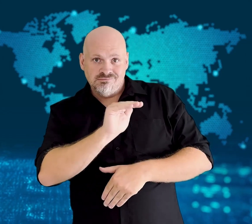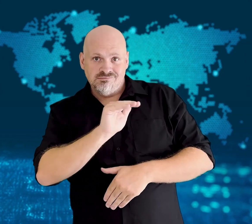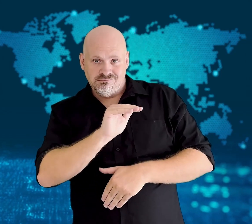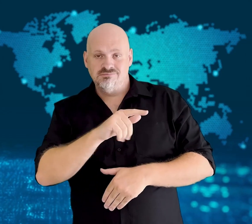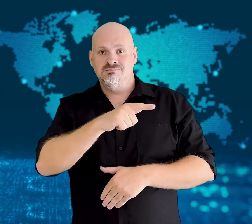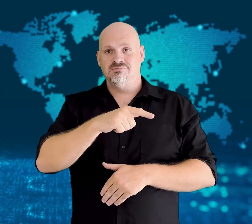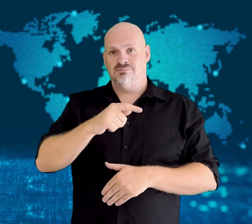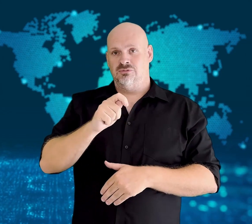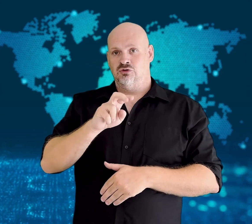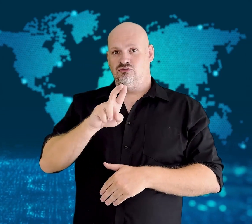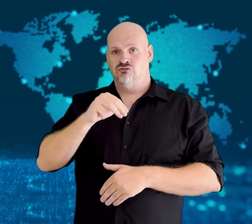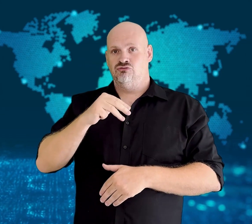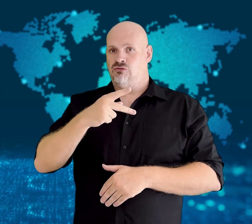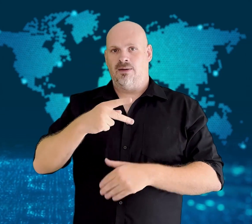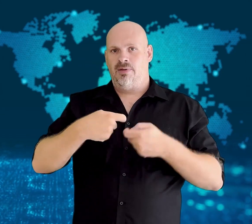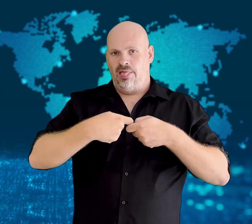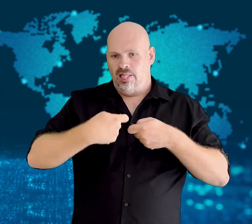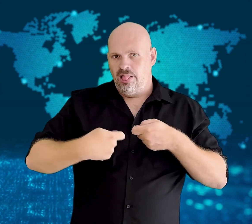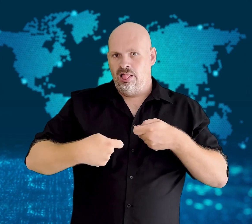documents from the resort.